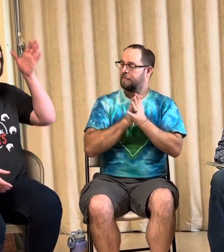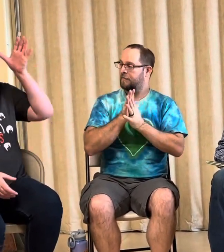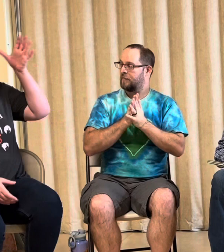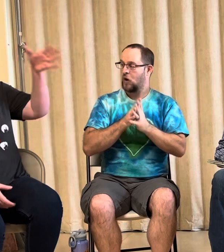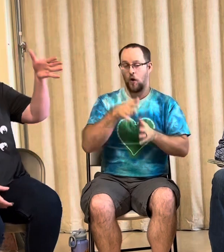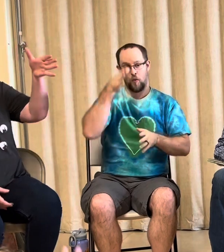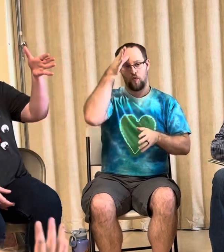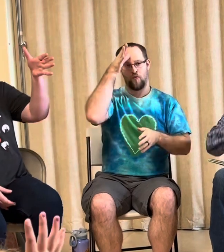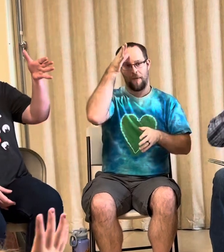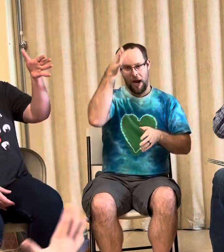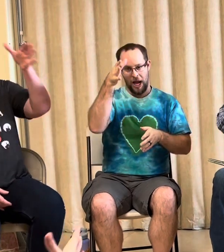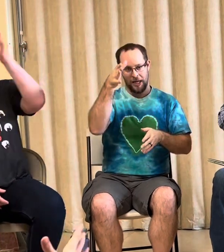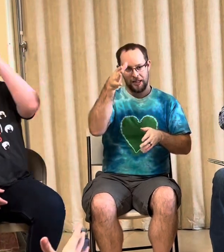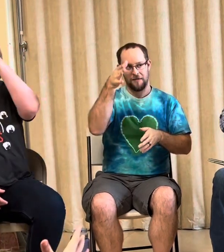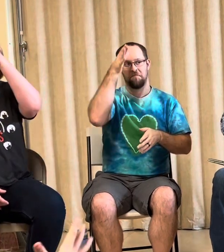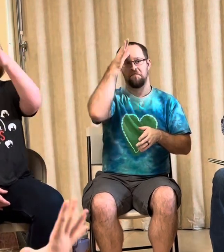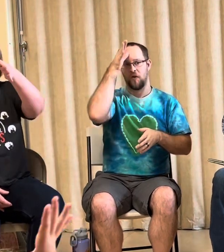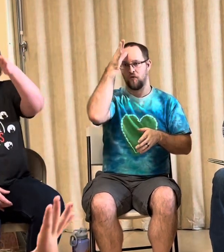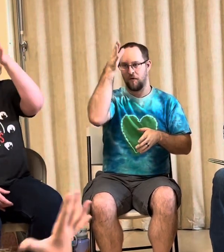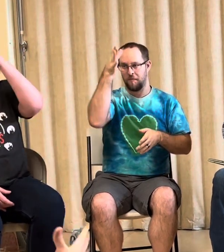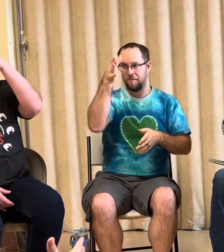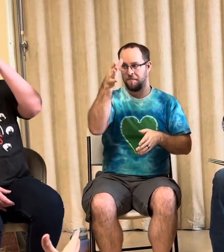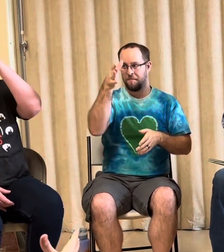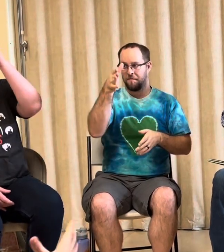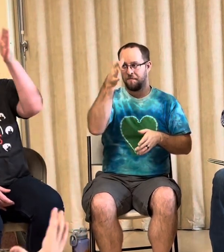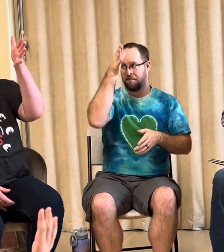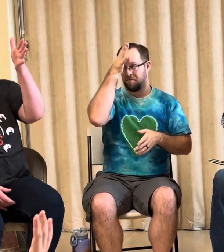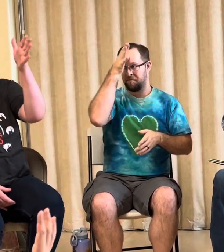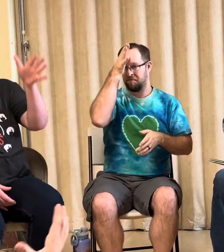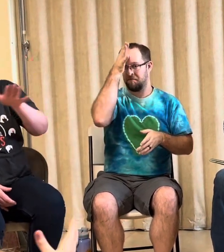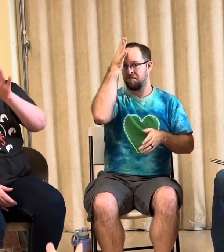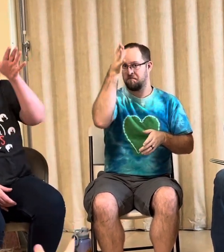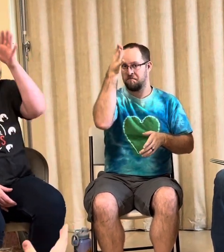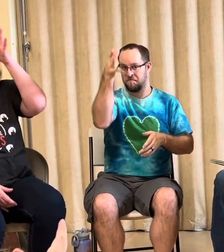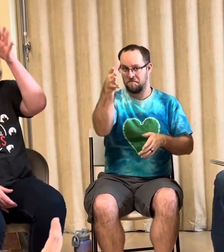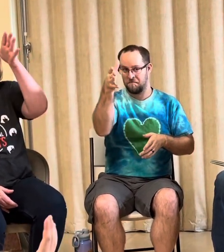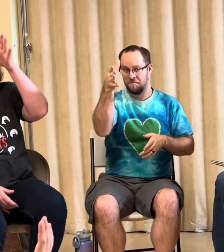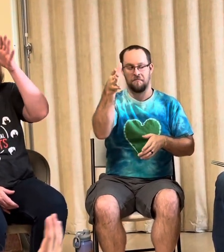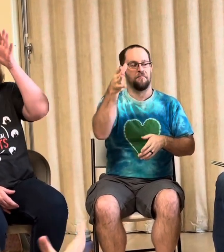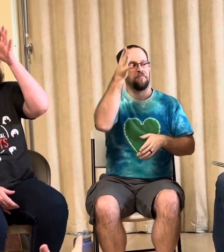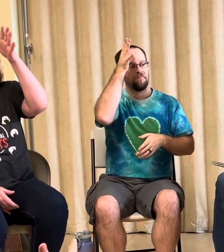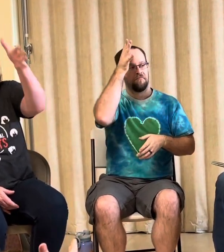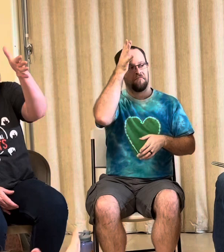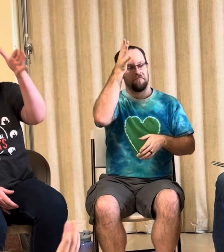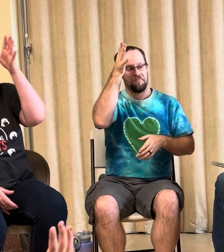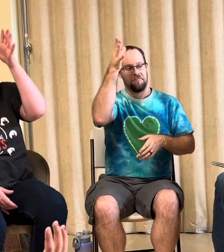is "Grandpa." Just put it, this is like: father. So any sort of male figures, you do up here. But Grandpa is